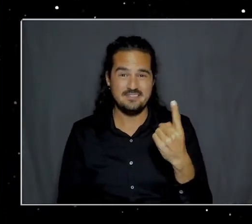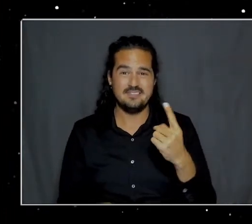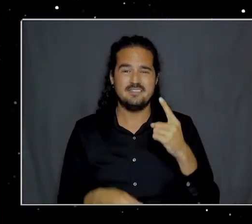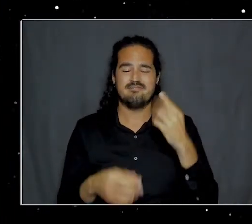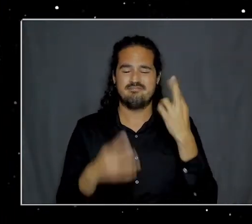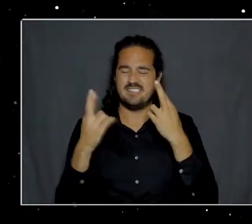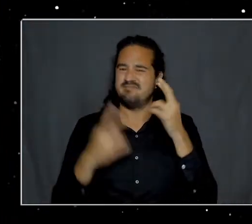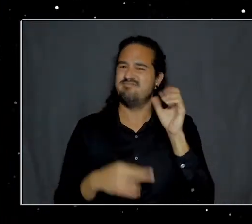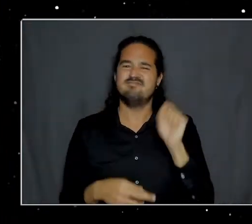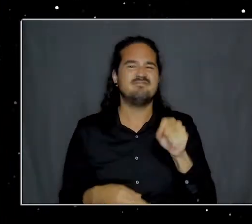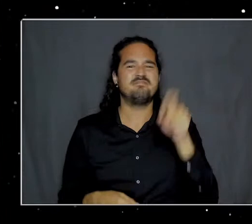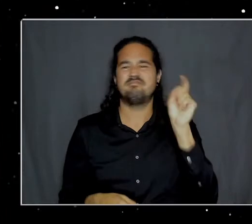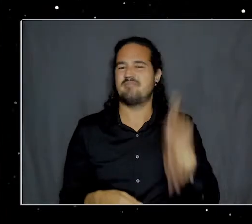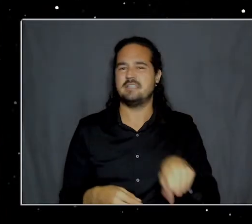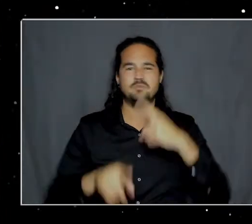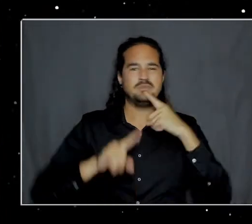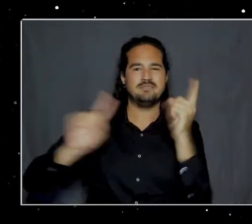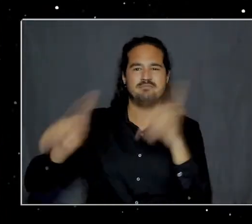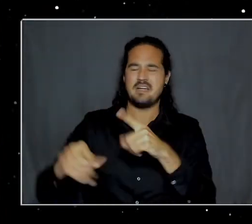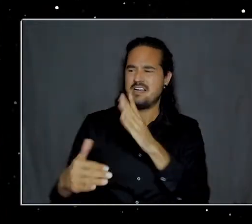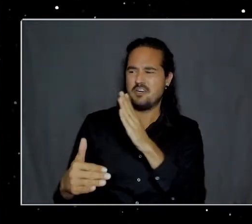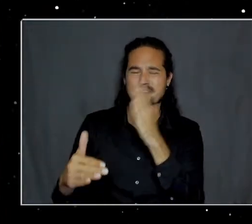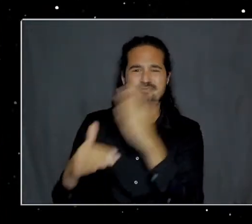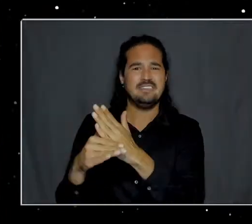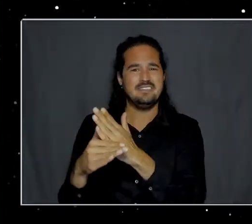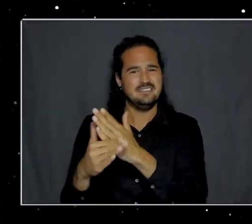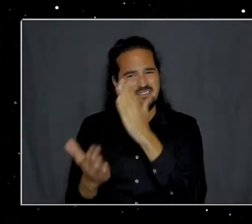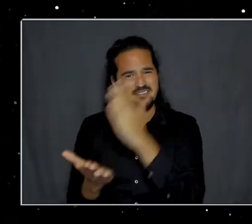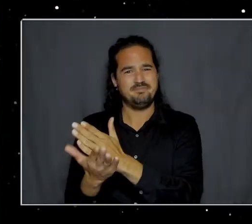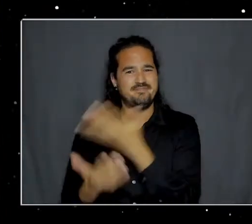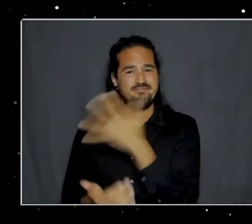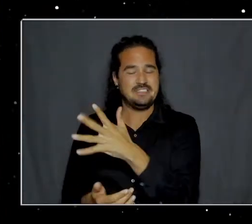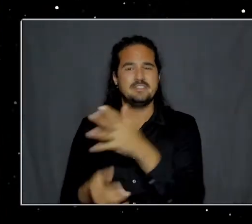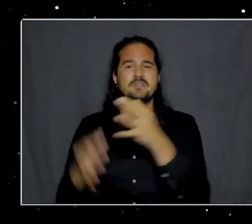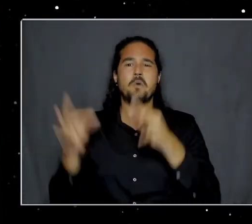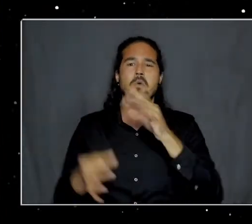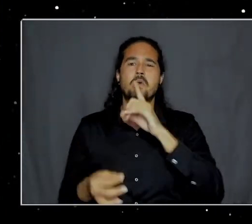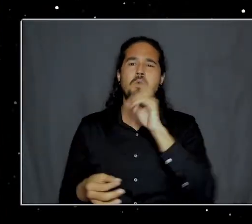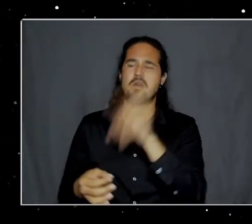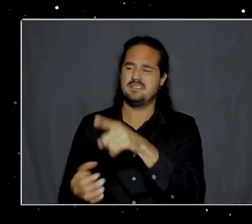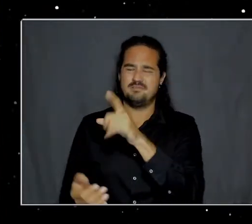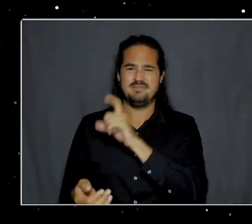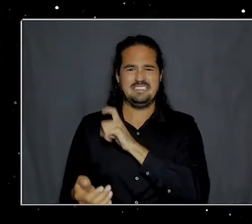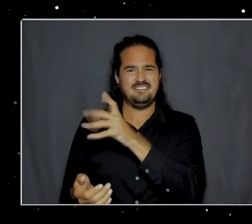SUNDAY MORNING, ABOUT 11:00 AM, AND DECIDED WE NEEDED TO DO SOMETHING. WE NEEDED TO INTERVENE AND GET A